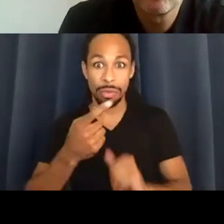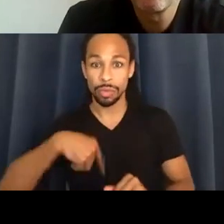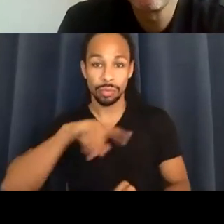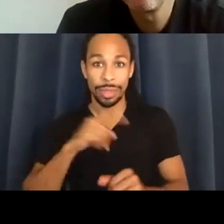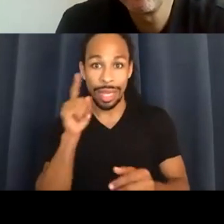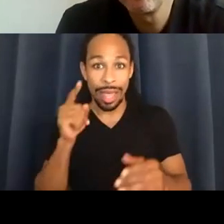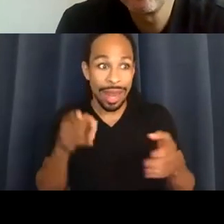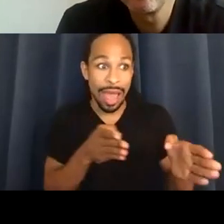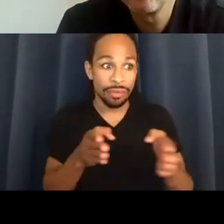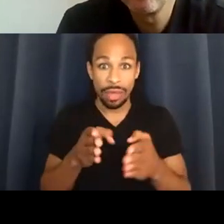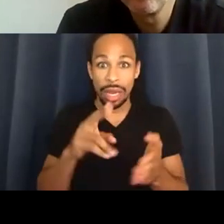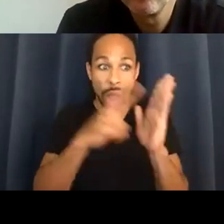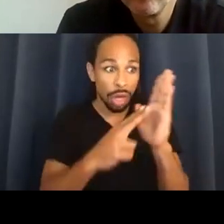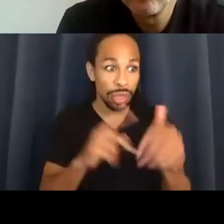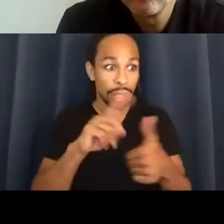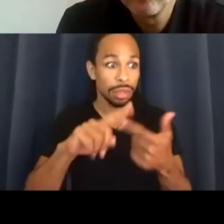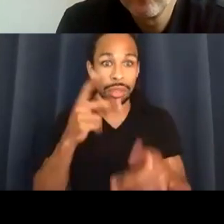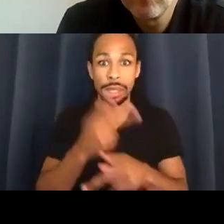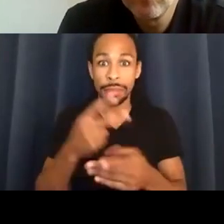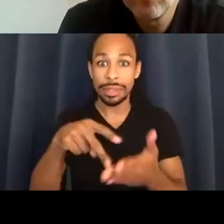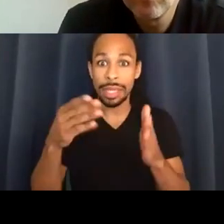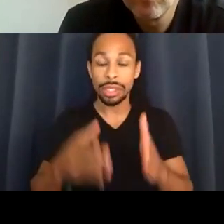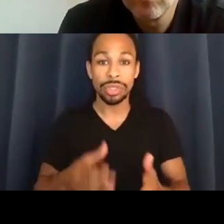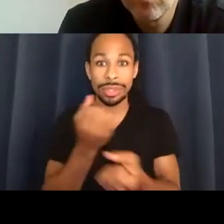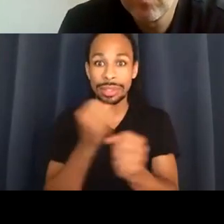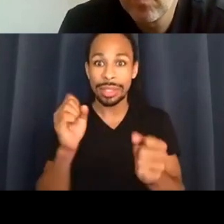the contracts? How do we keep 18:05:06 the dancers safe? How do we still